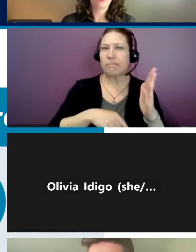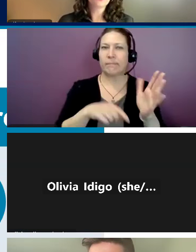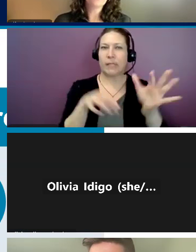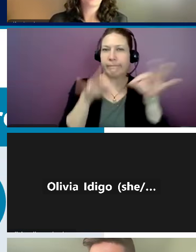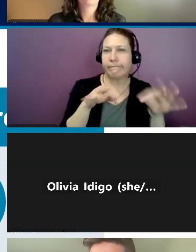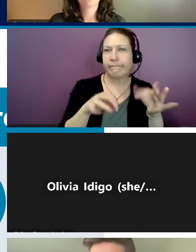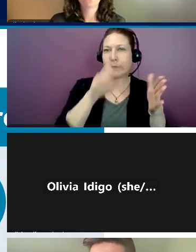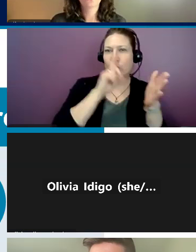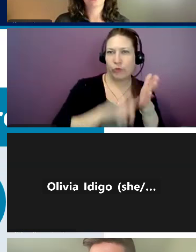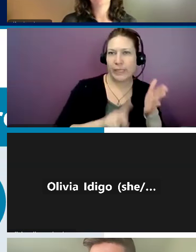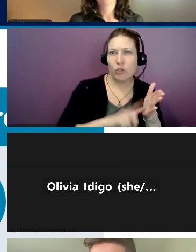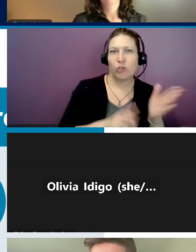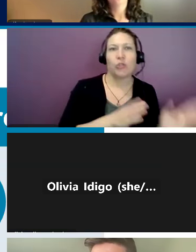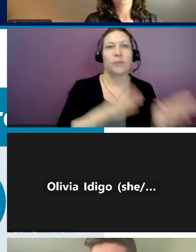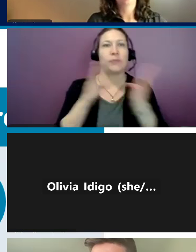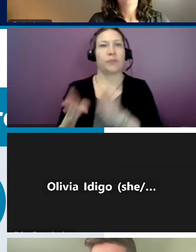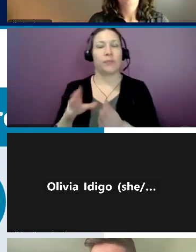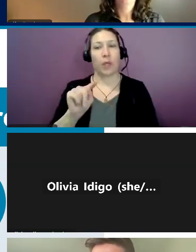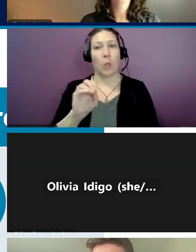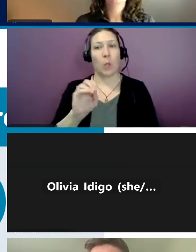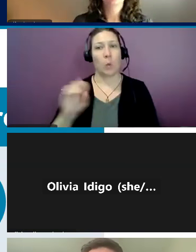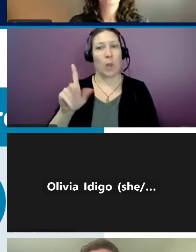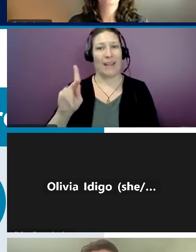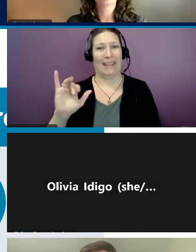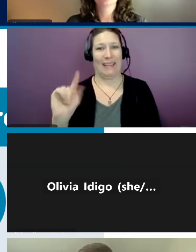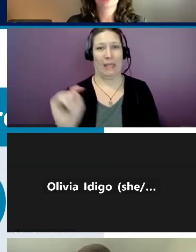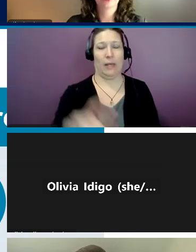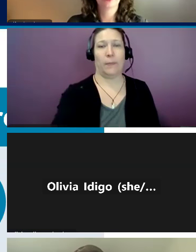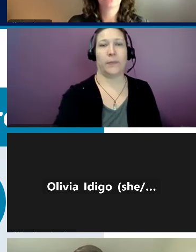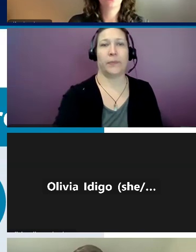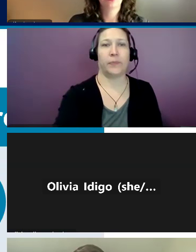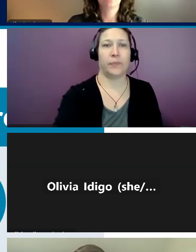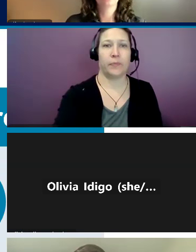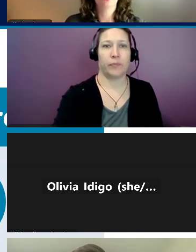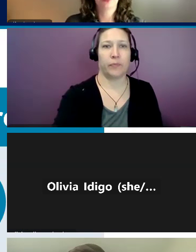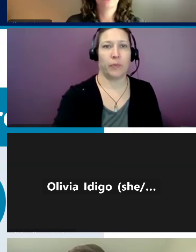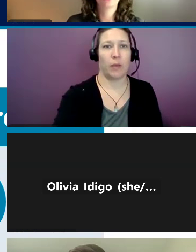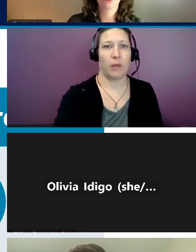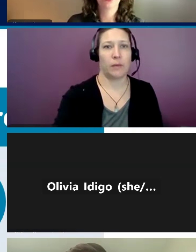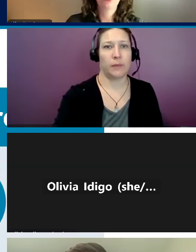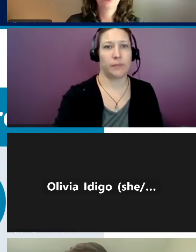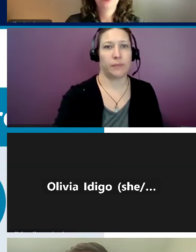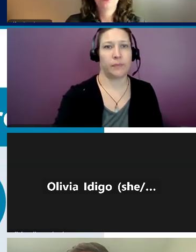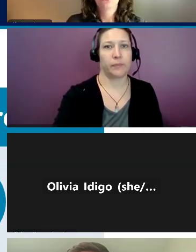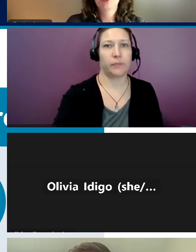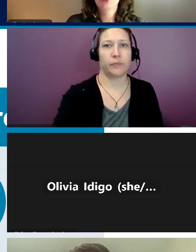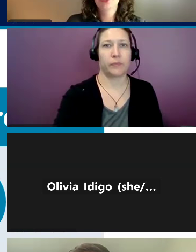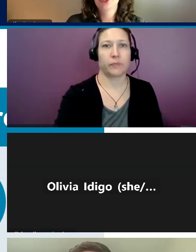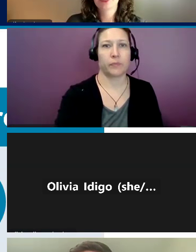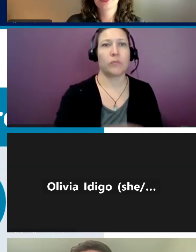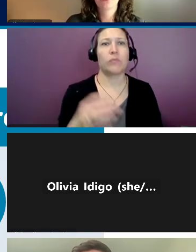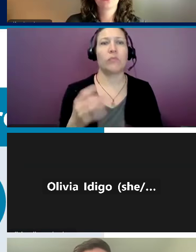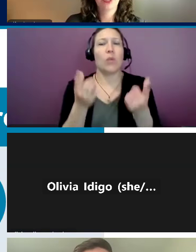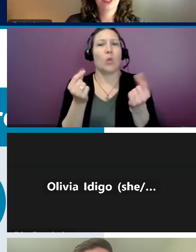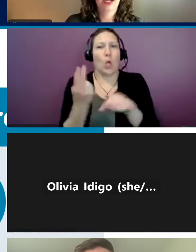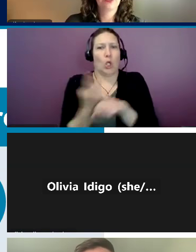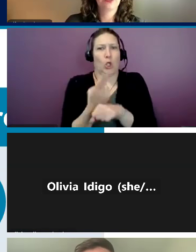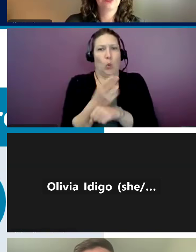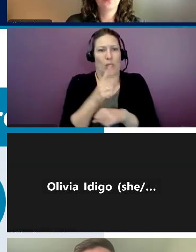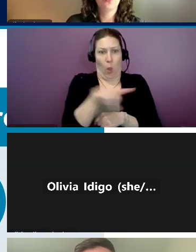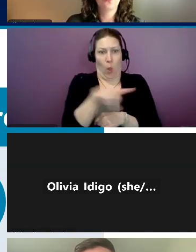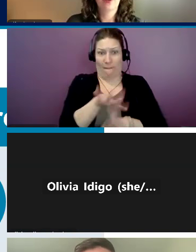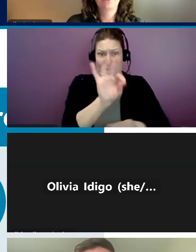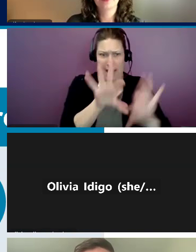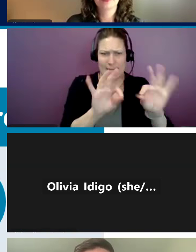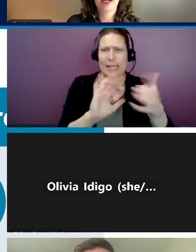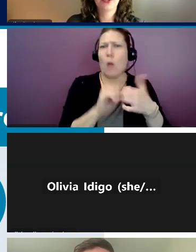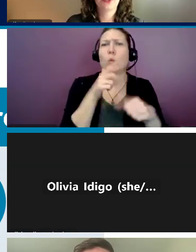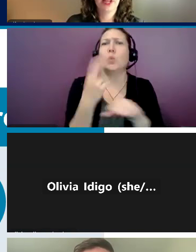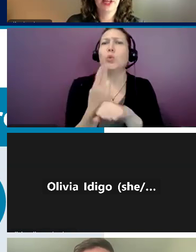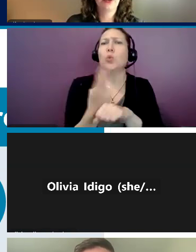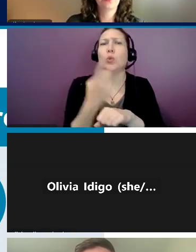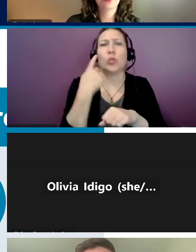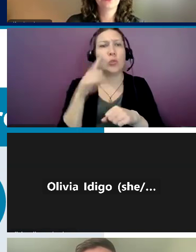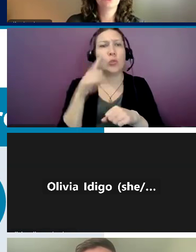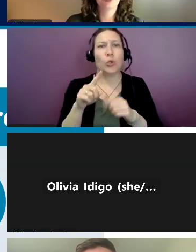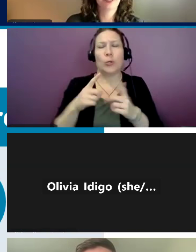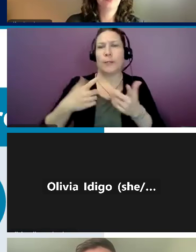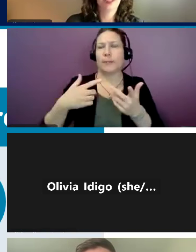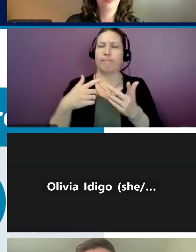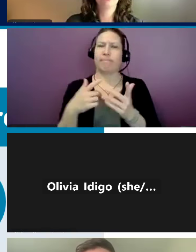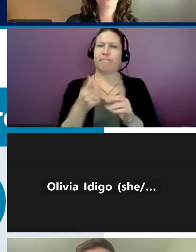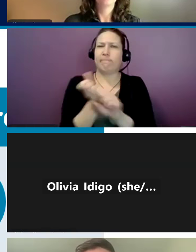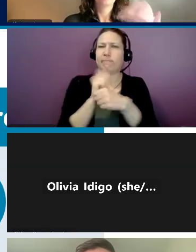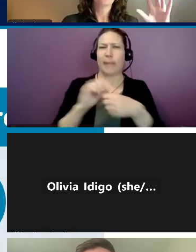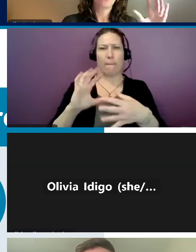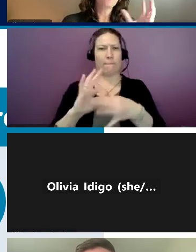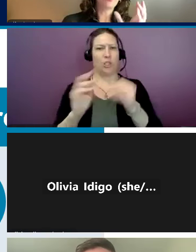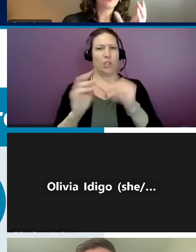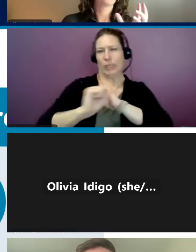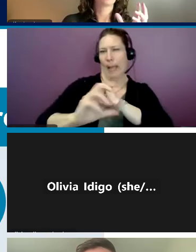but we also have a toolkit for how to take those insights and put them into action. There's strategic insights for communicators to help you craft and test your tailored messages and campaigns